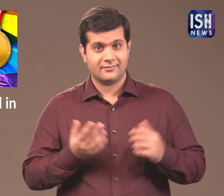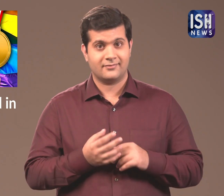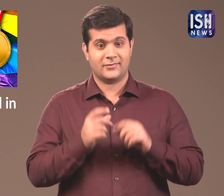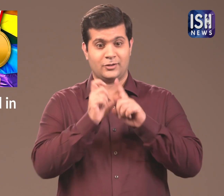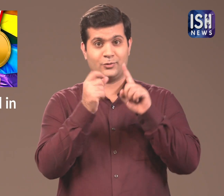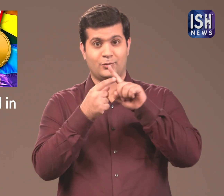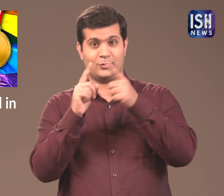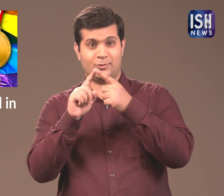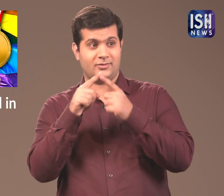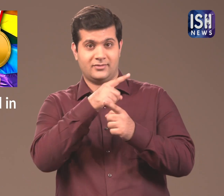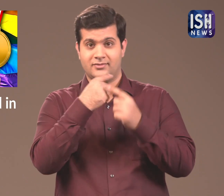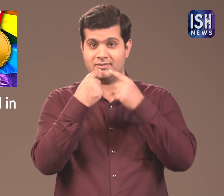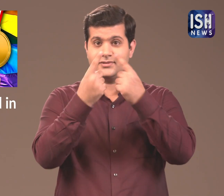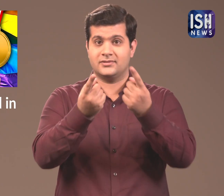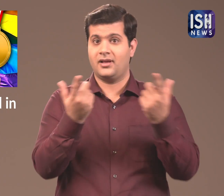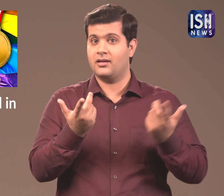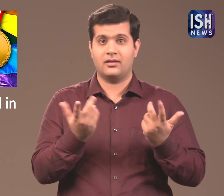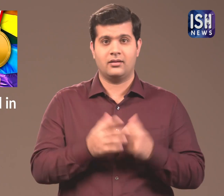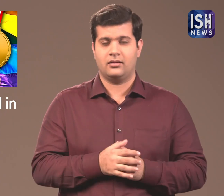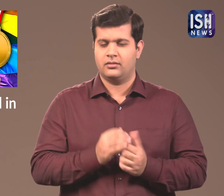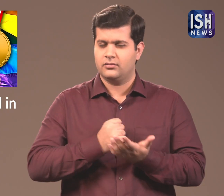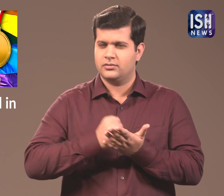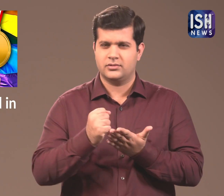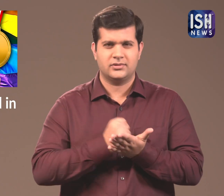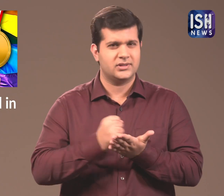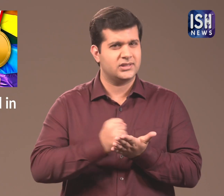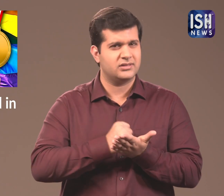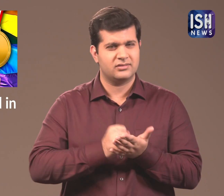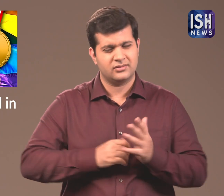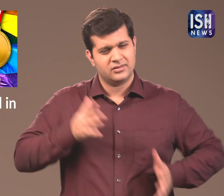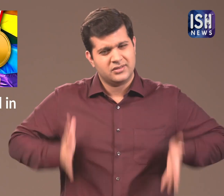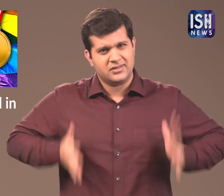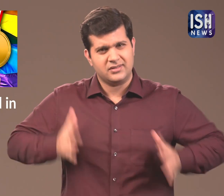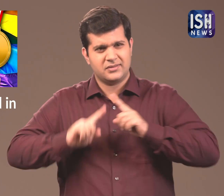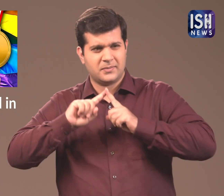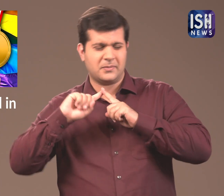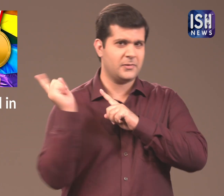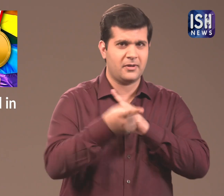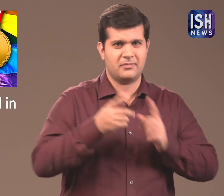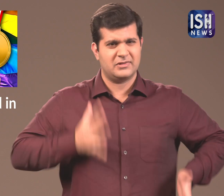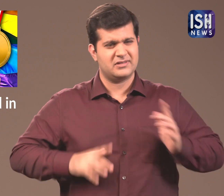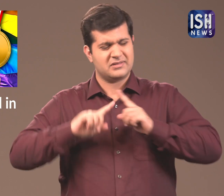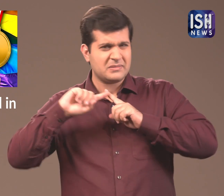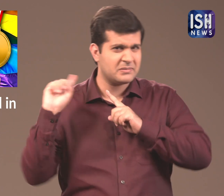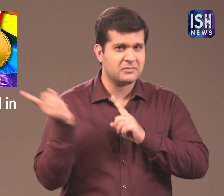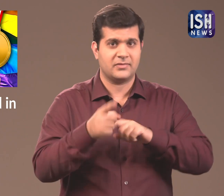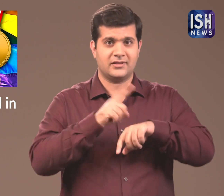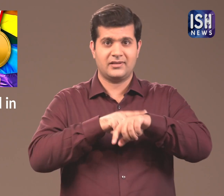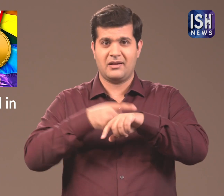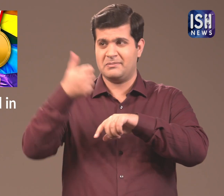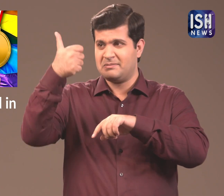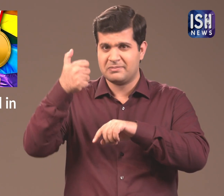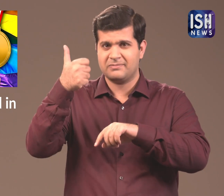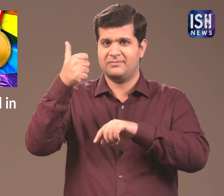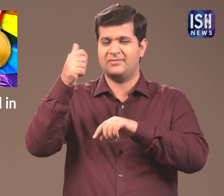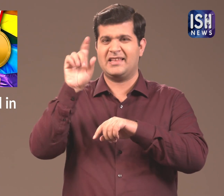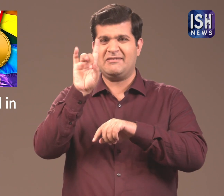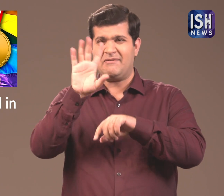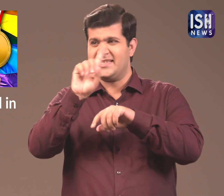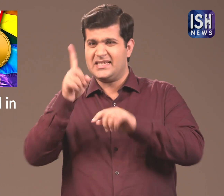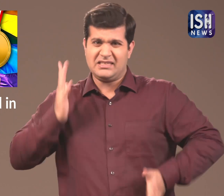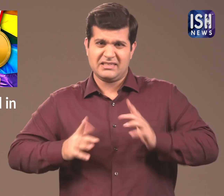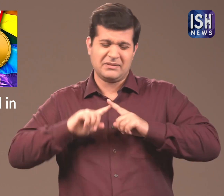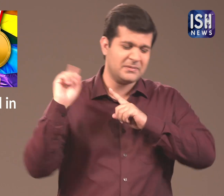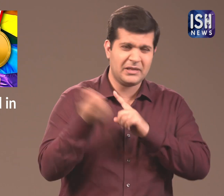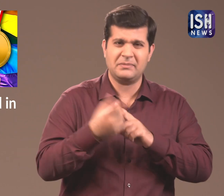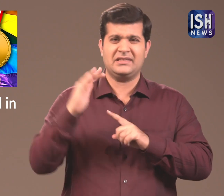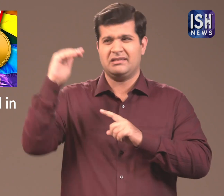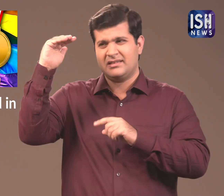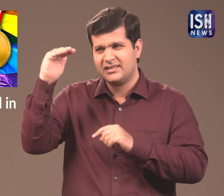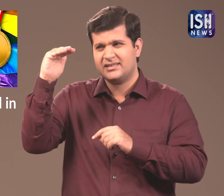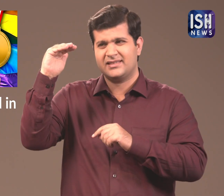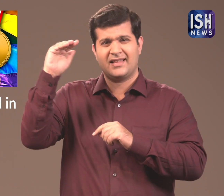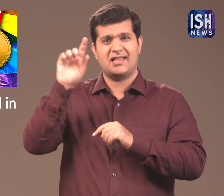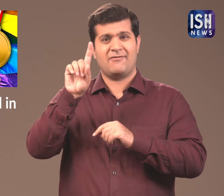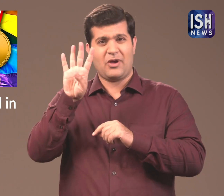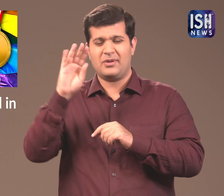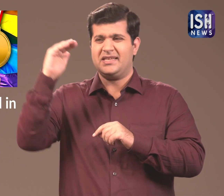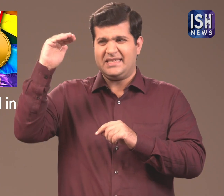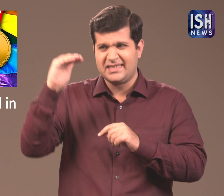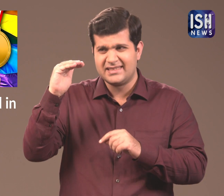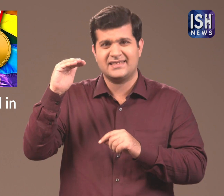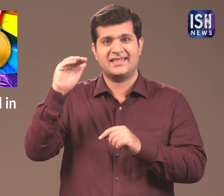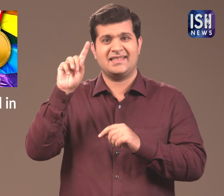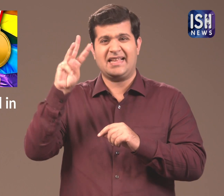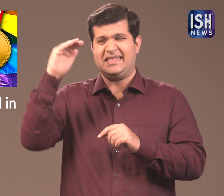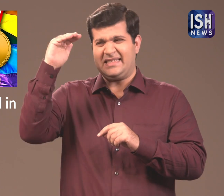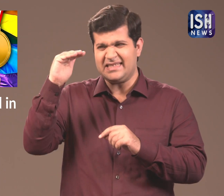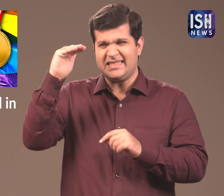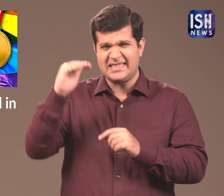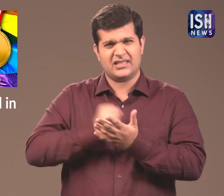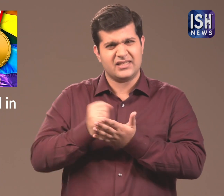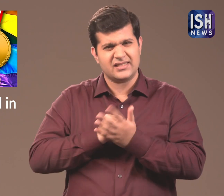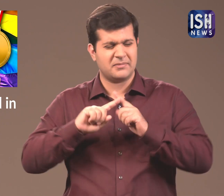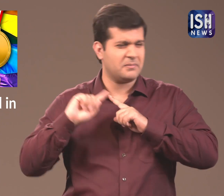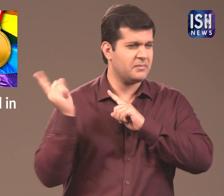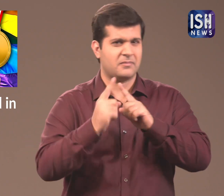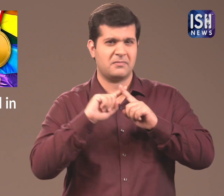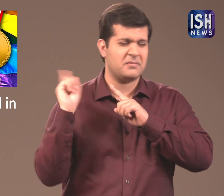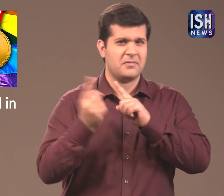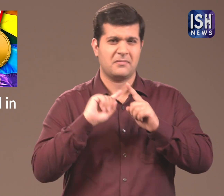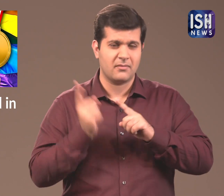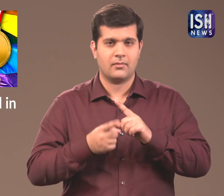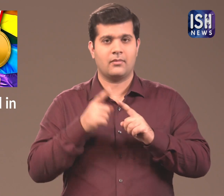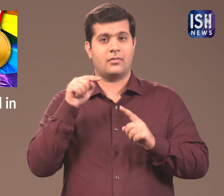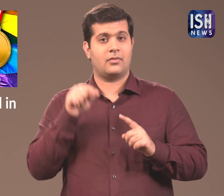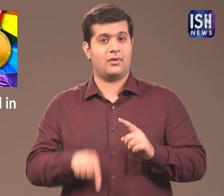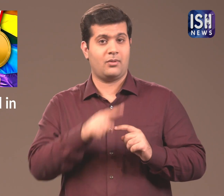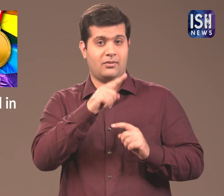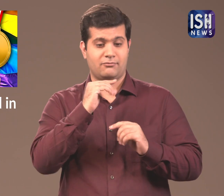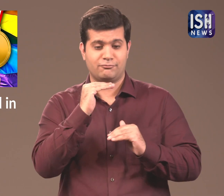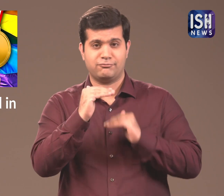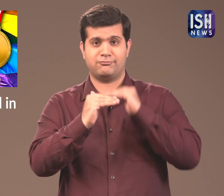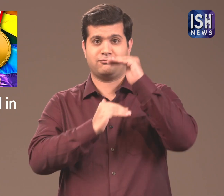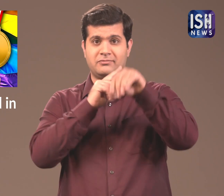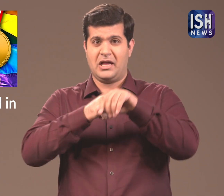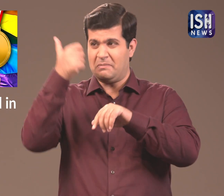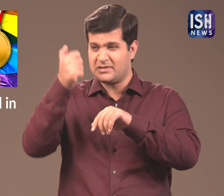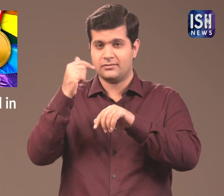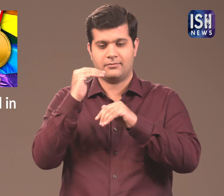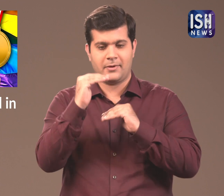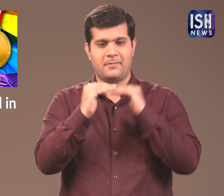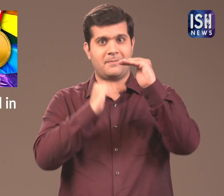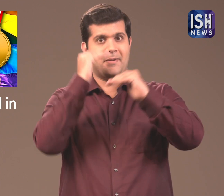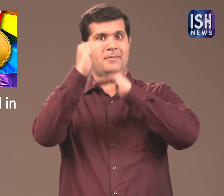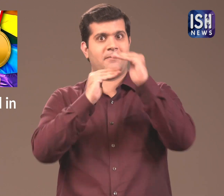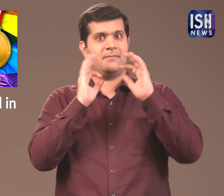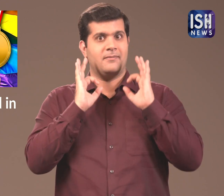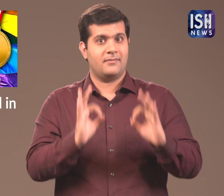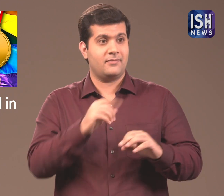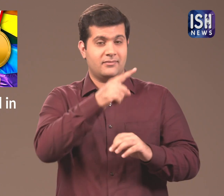Dutee said that her timings had improved because she is working hard and focusing on her speed.